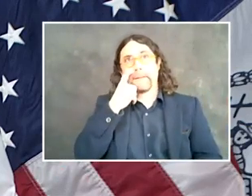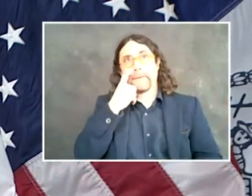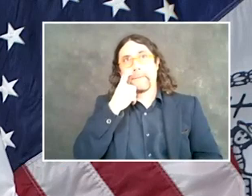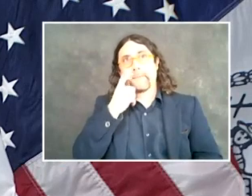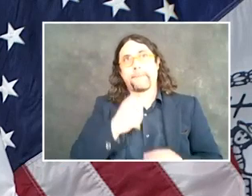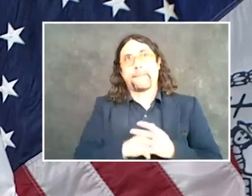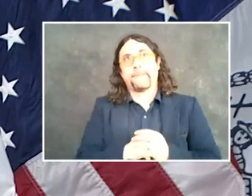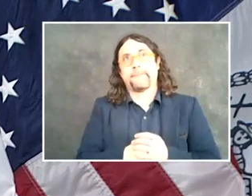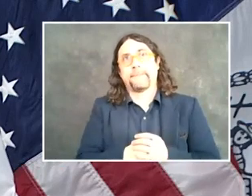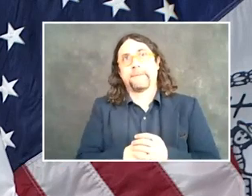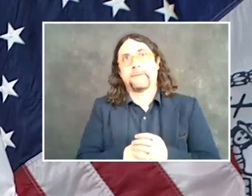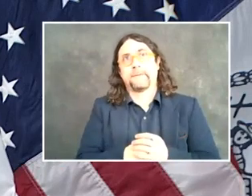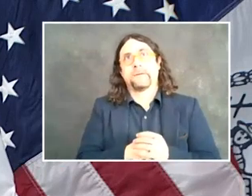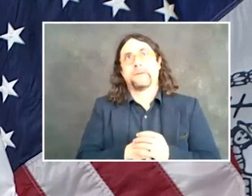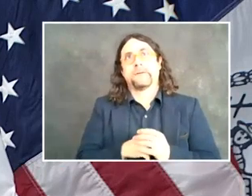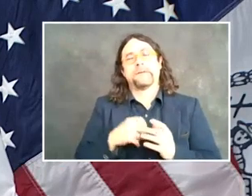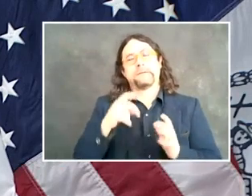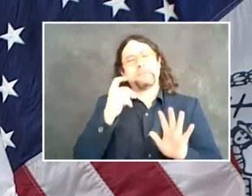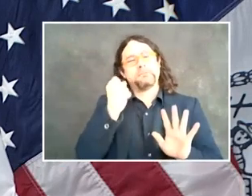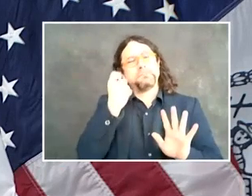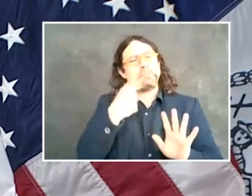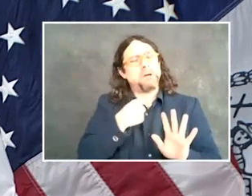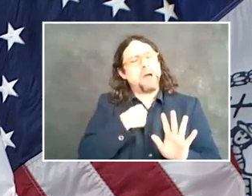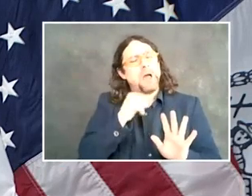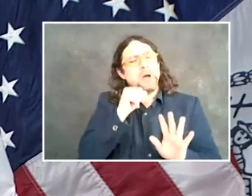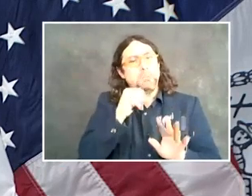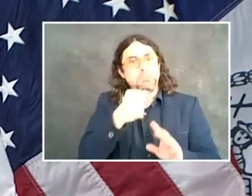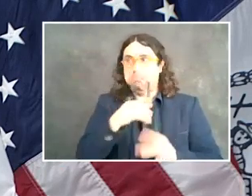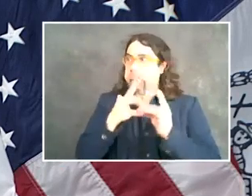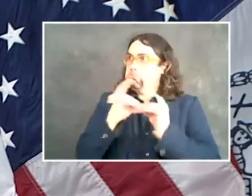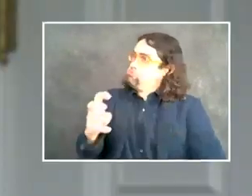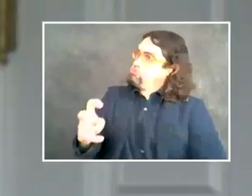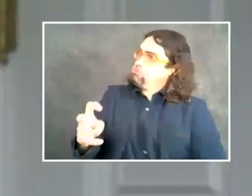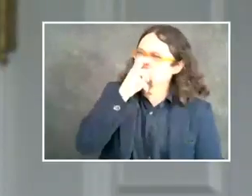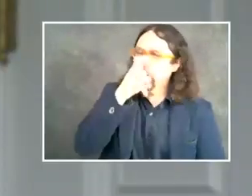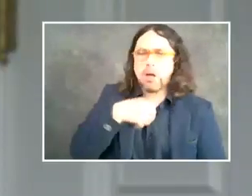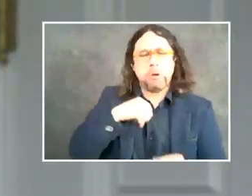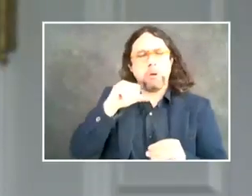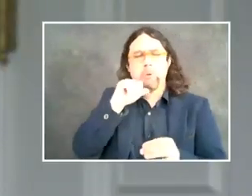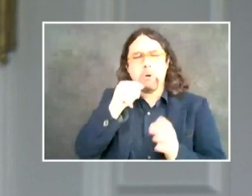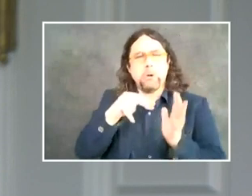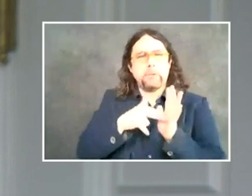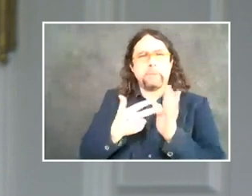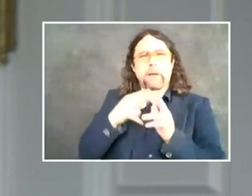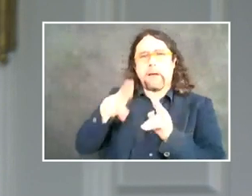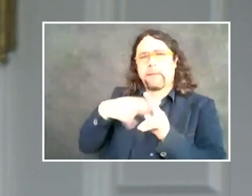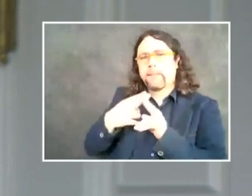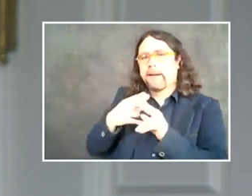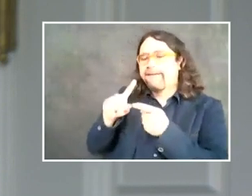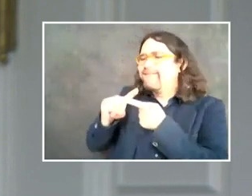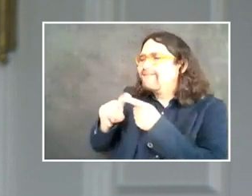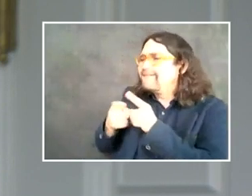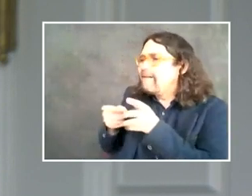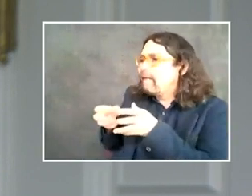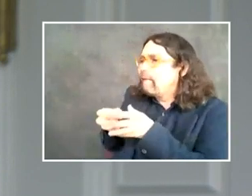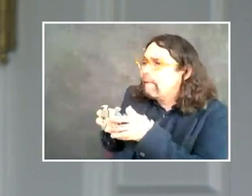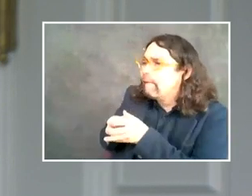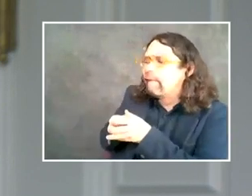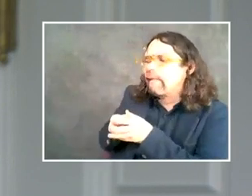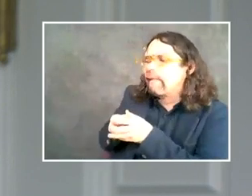NOT GOING TO HAVE A DISCUSSION. WE'RE GOING TO IMMEDIATELY SUMMONS AND IF WE HAVE TO USE ARREST, WE WILL USE ARREST.